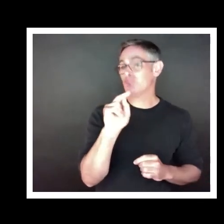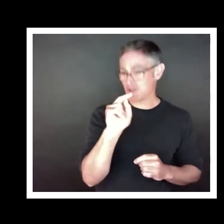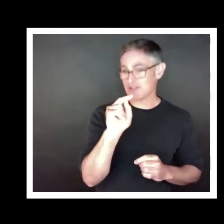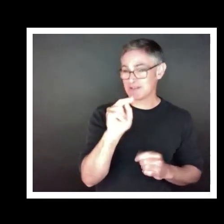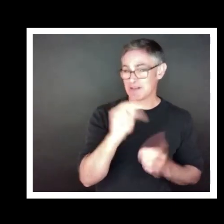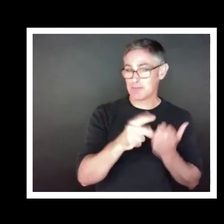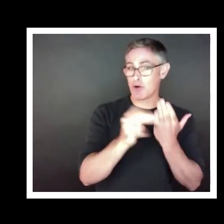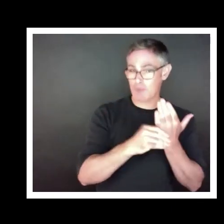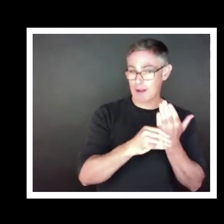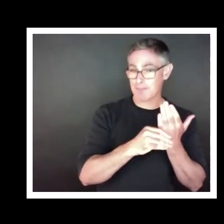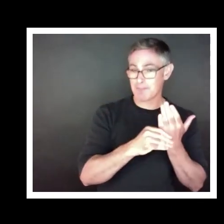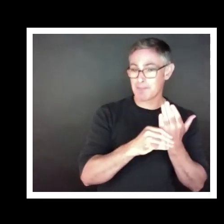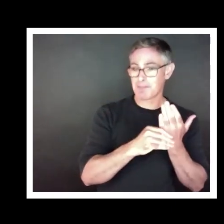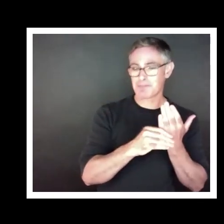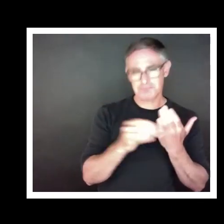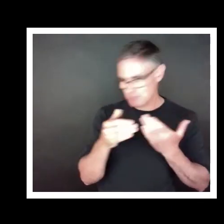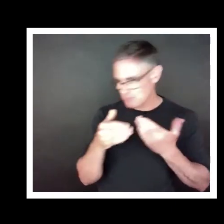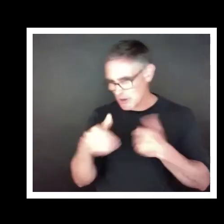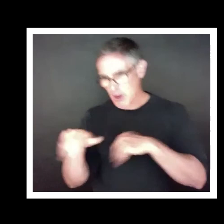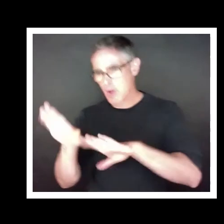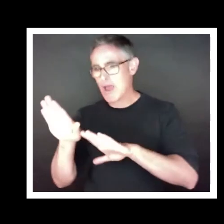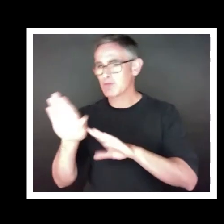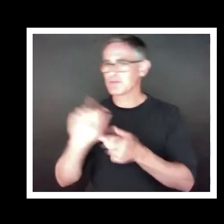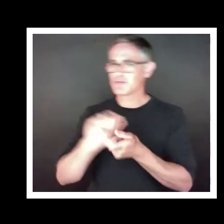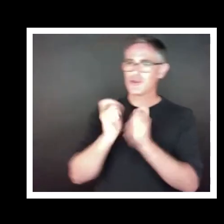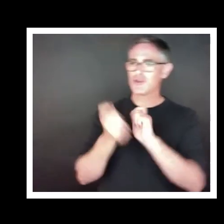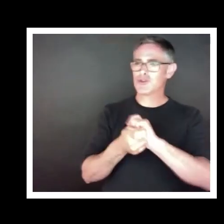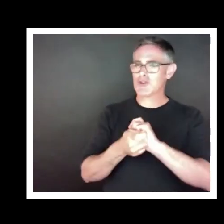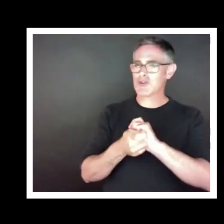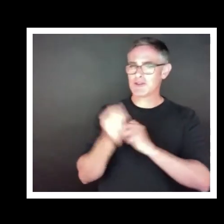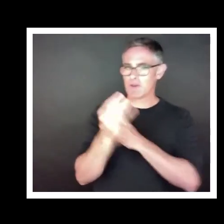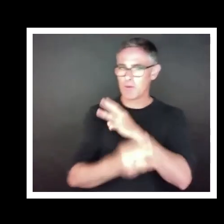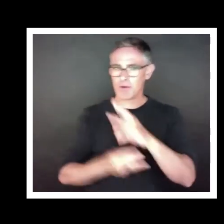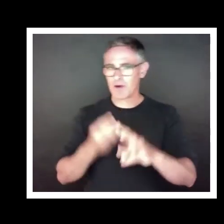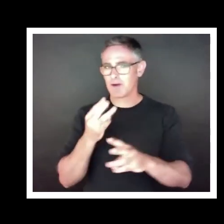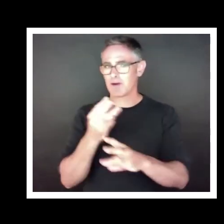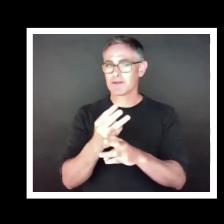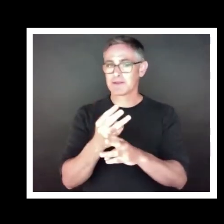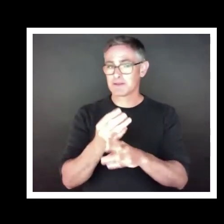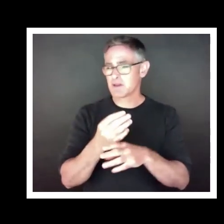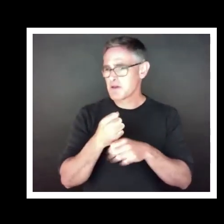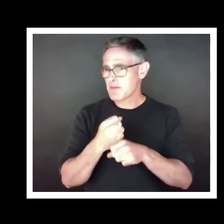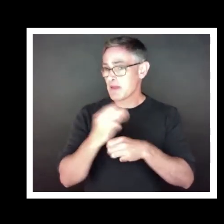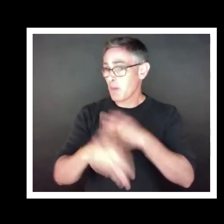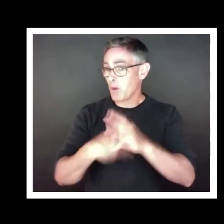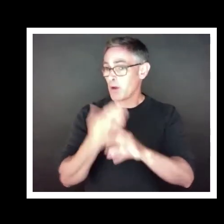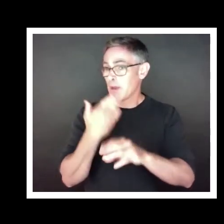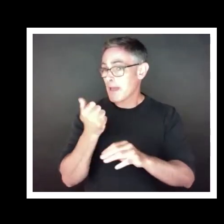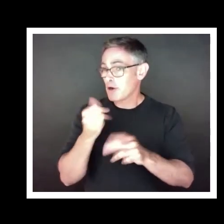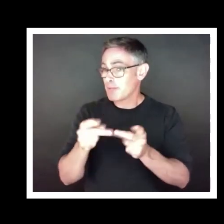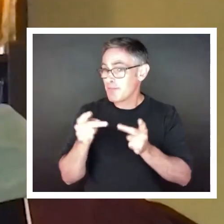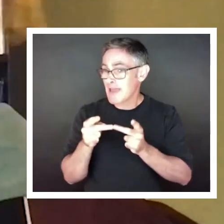go out, change the world, make it a better place for each of us. Congratulations.